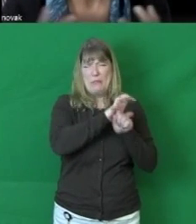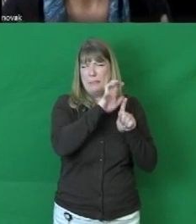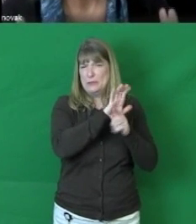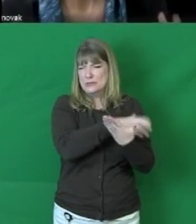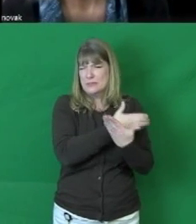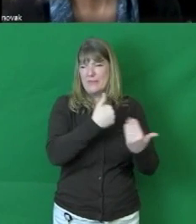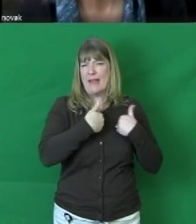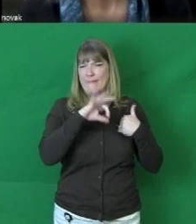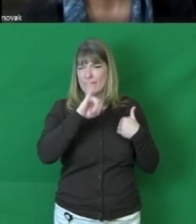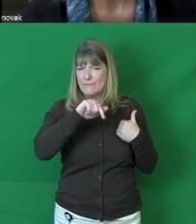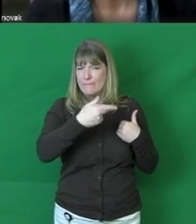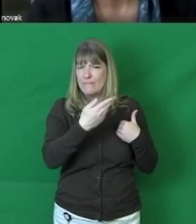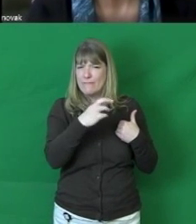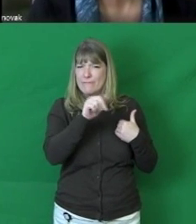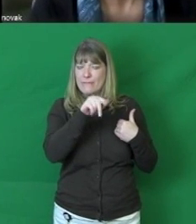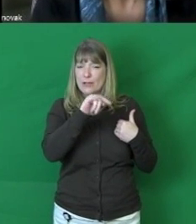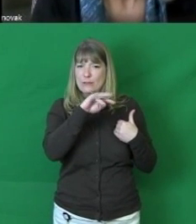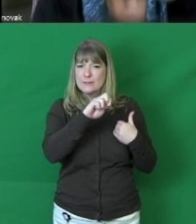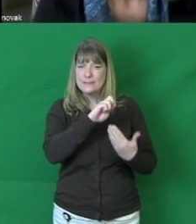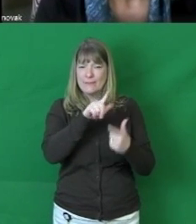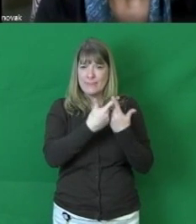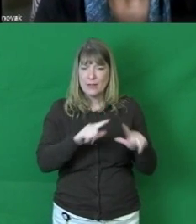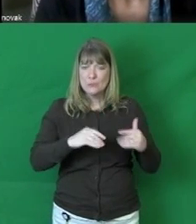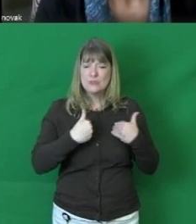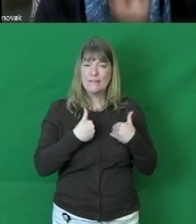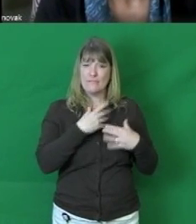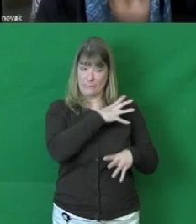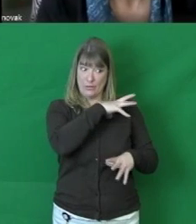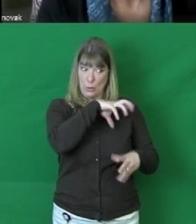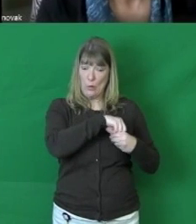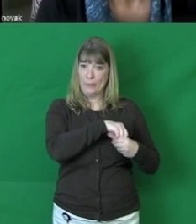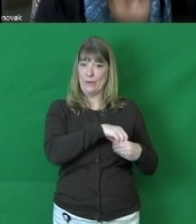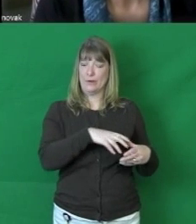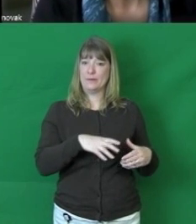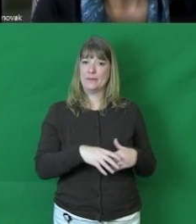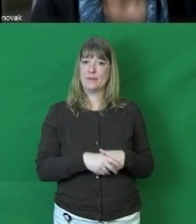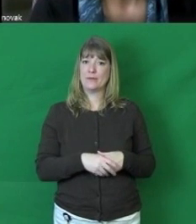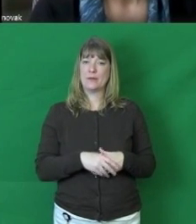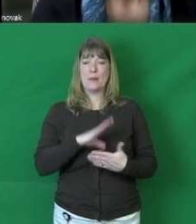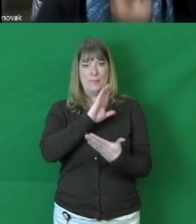has some sort of figurative language incorporated into it.